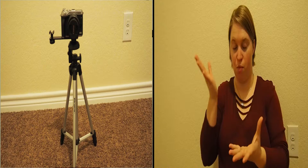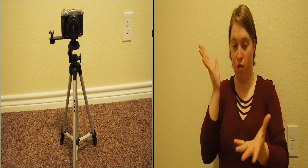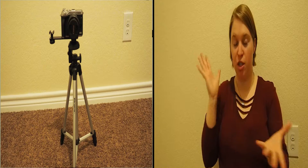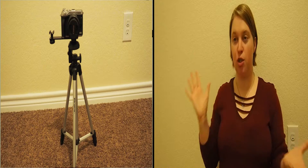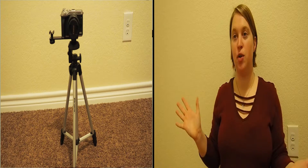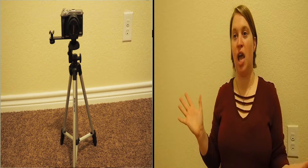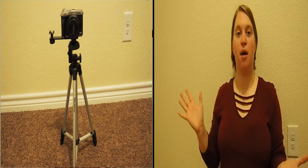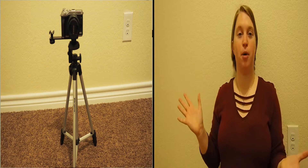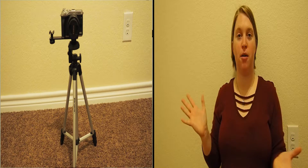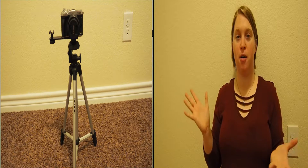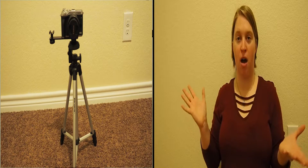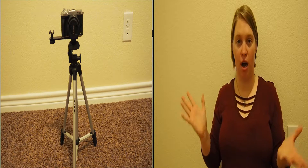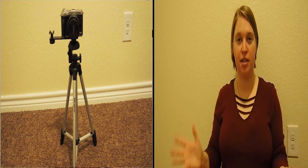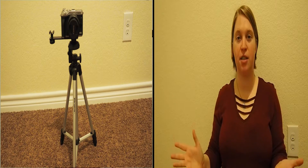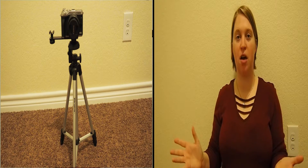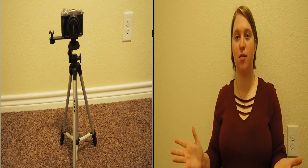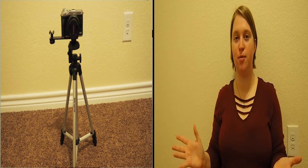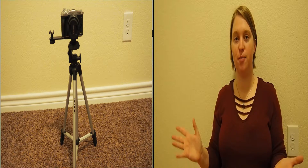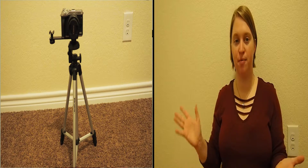This new camera on its own